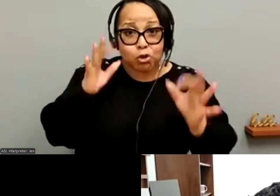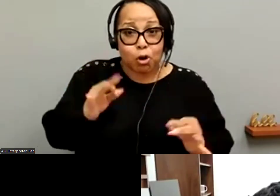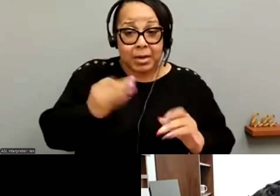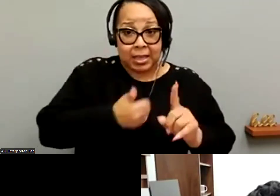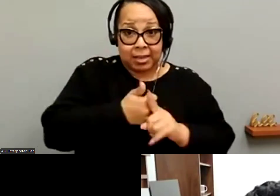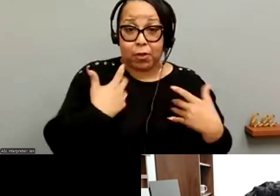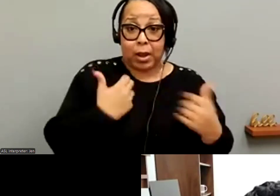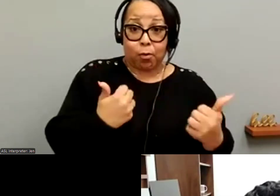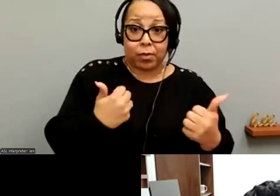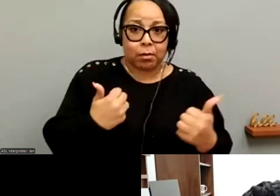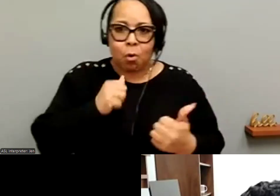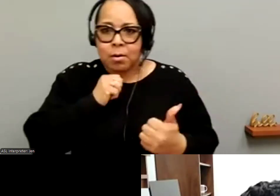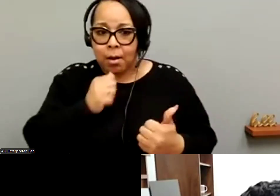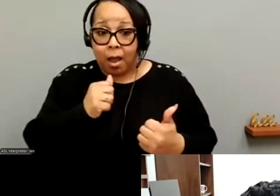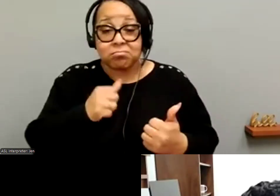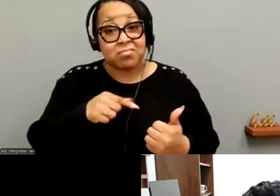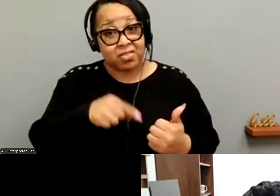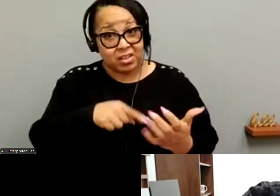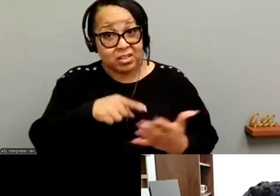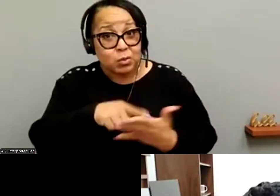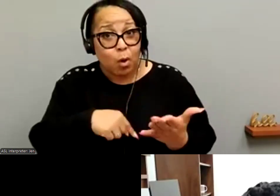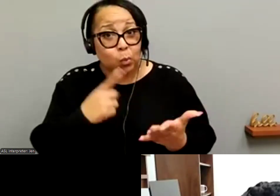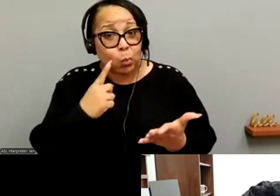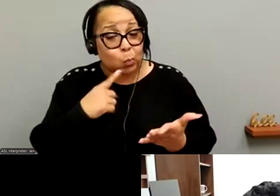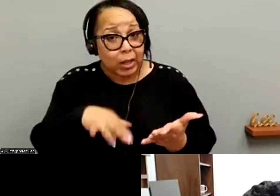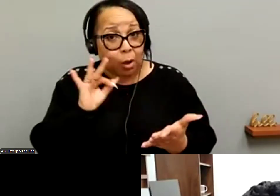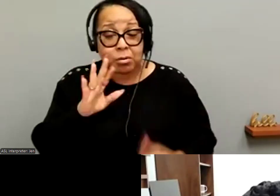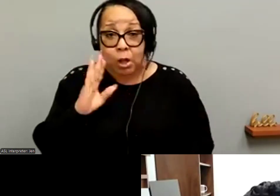13:10:21 not. And this is what we 13:10:23 learned. Do you know that more